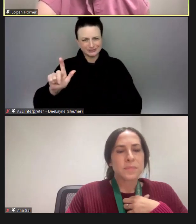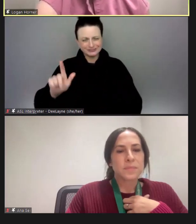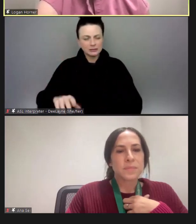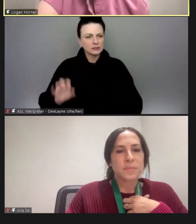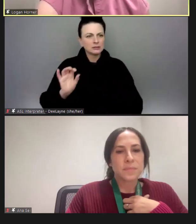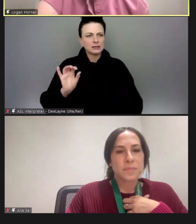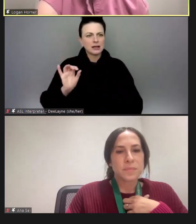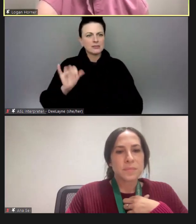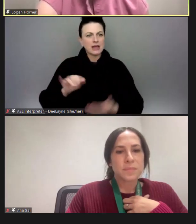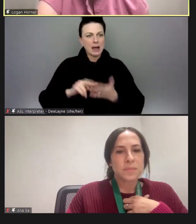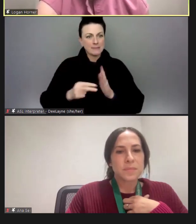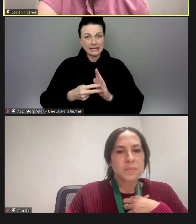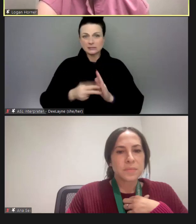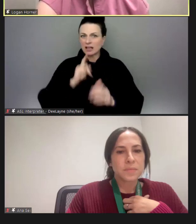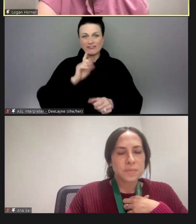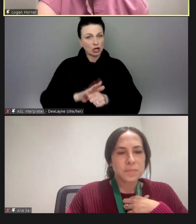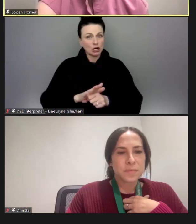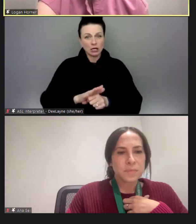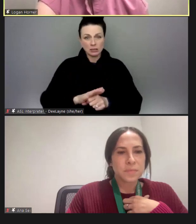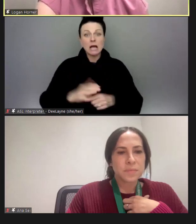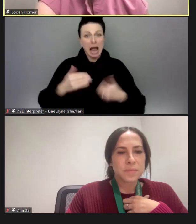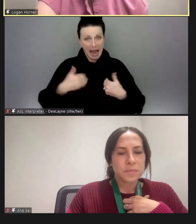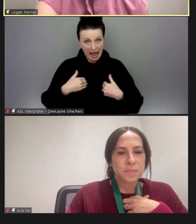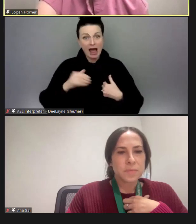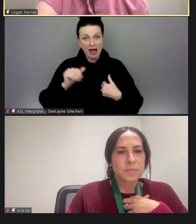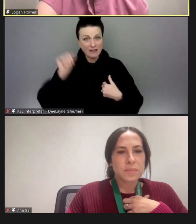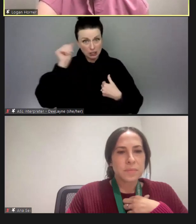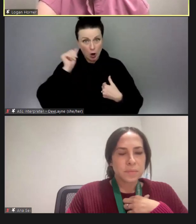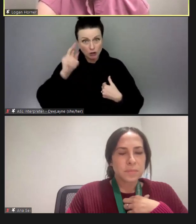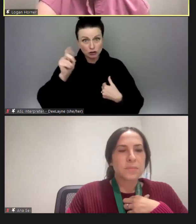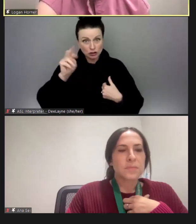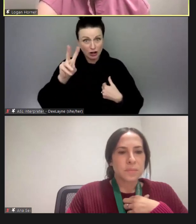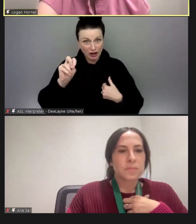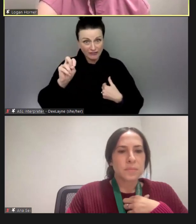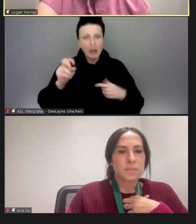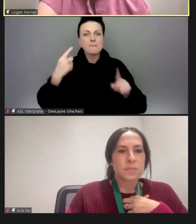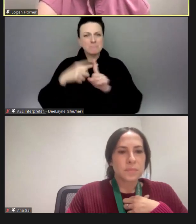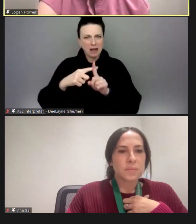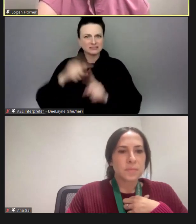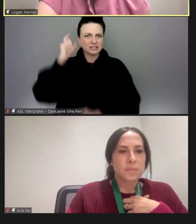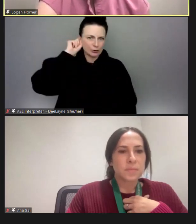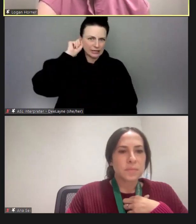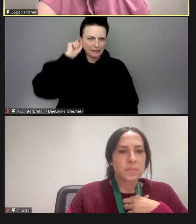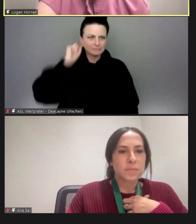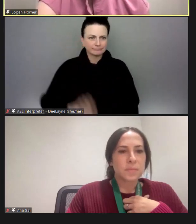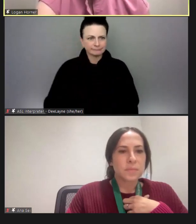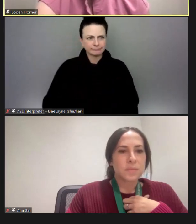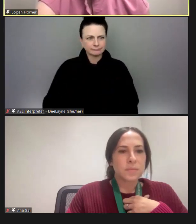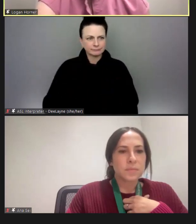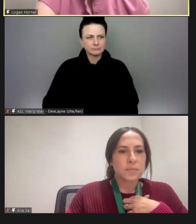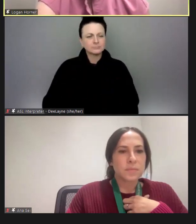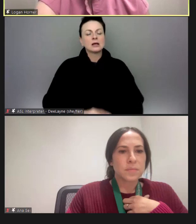we have confirmed that they have an auditory nerve and they're wearing a